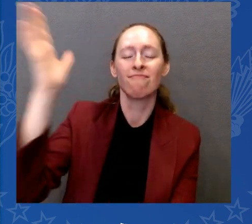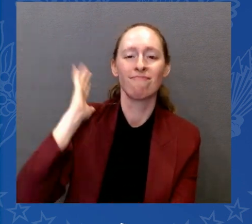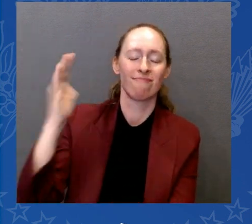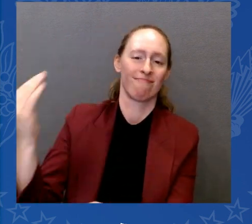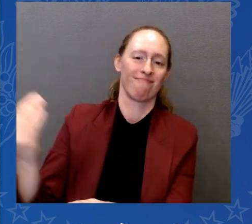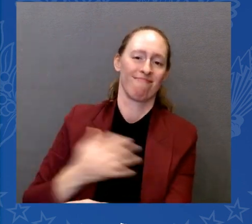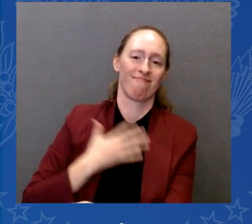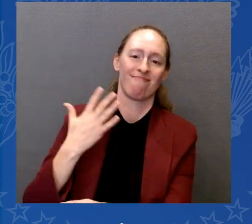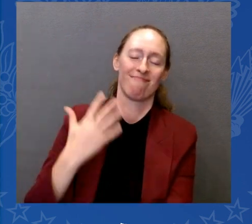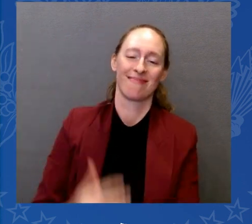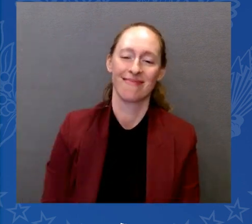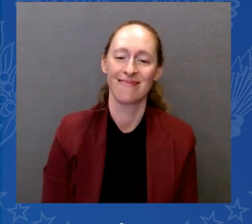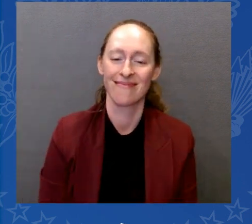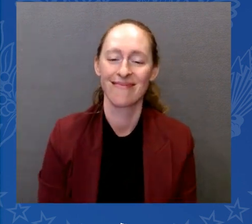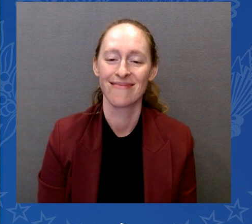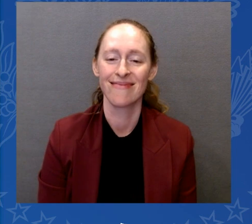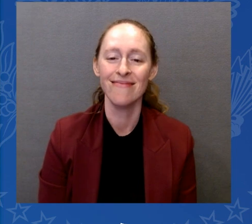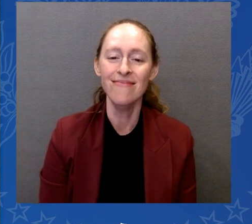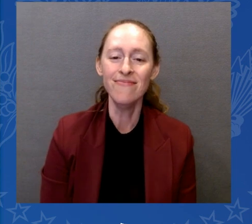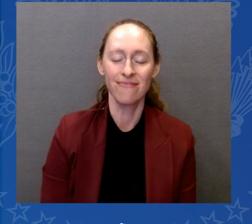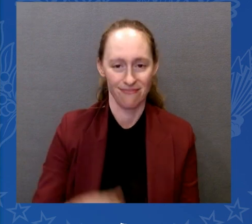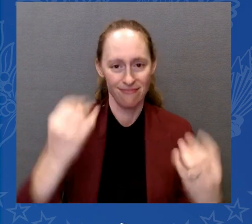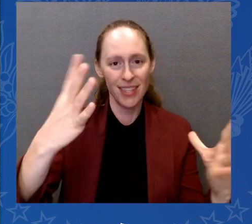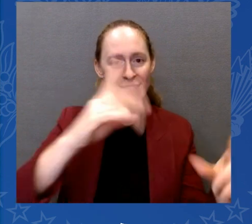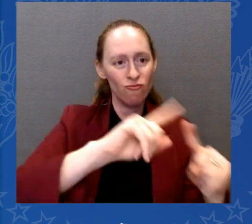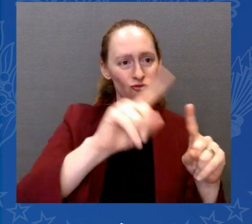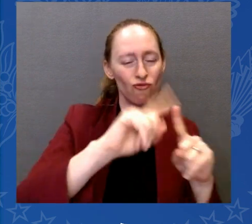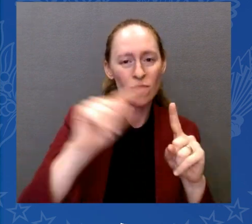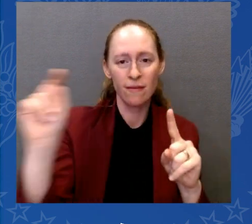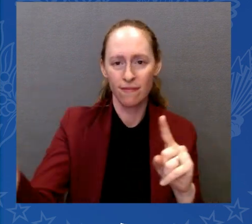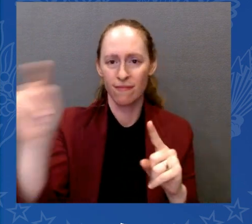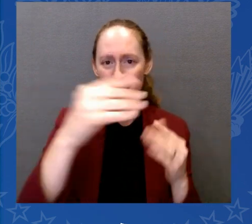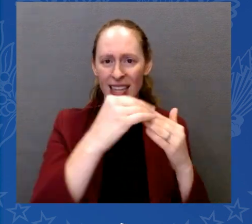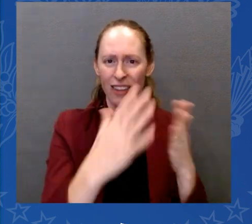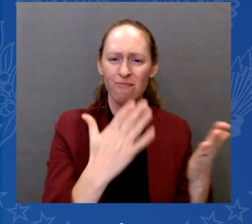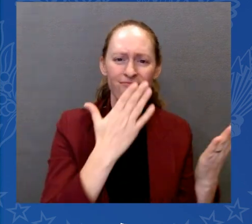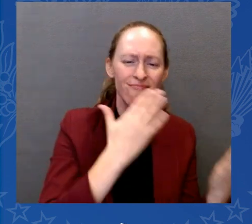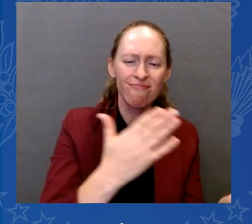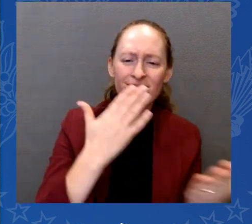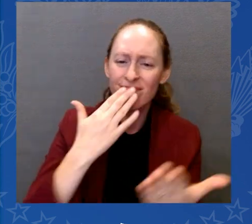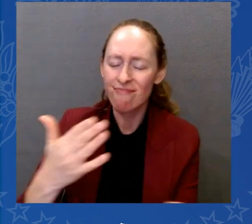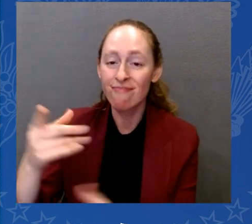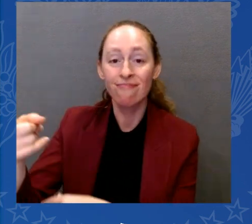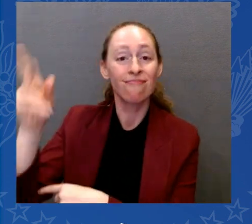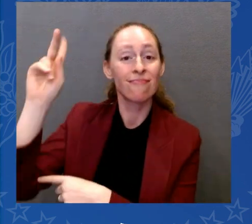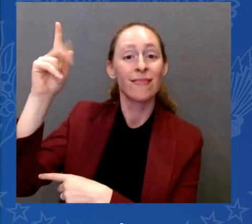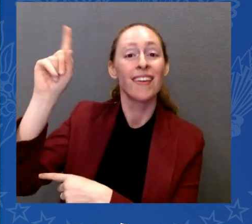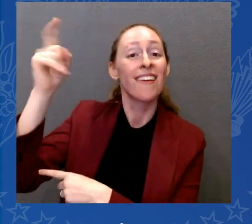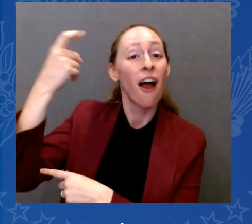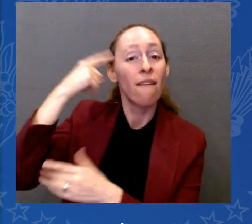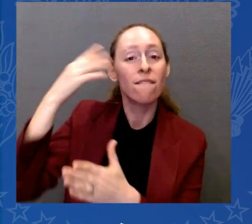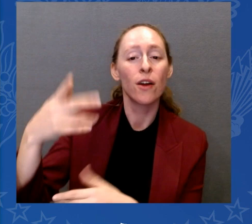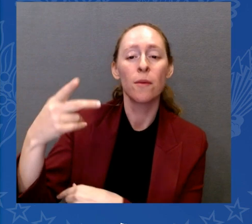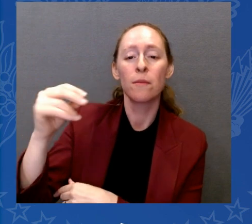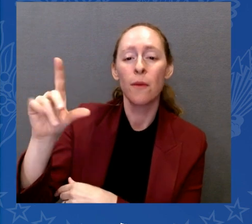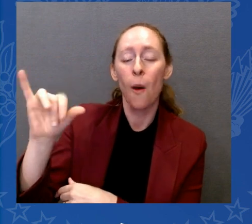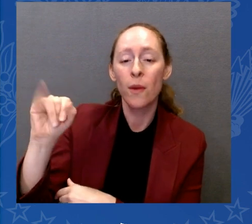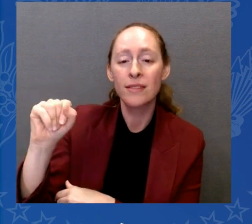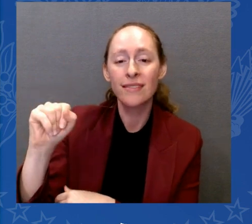Governor Polis, he -- Joe -- Joe, I tell you what: I didn't know that the former governor had worked for you.